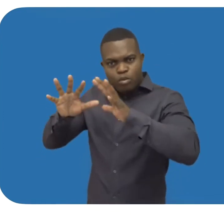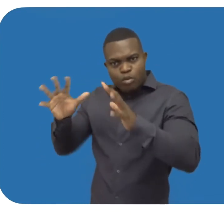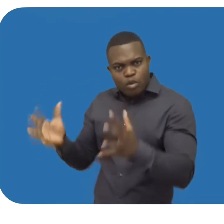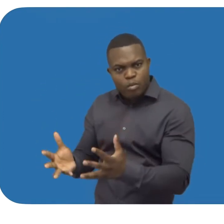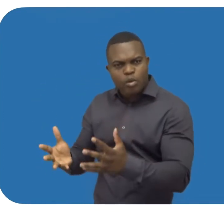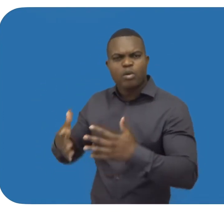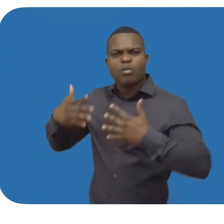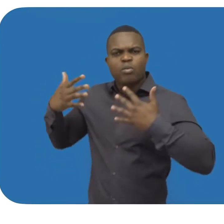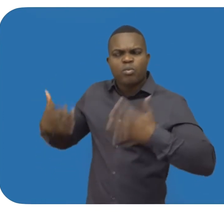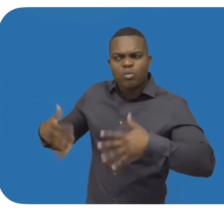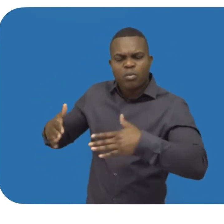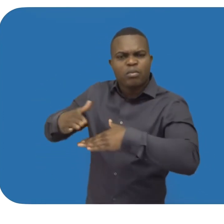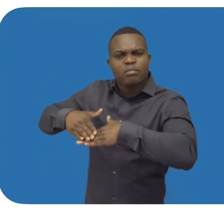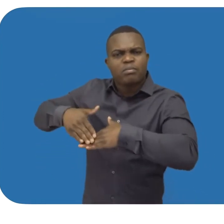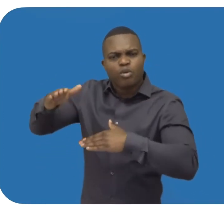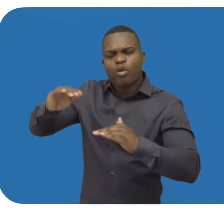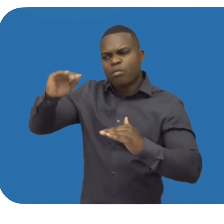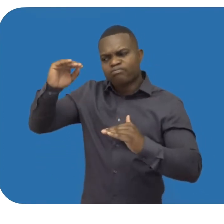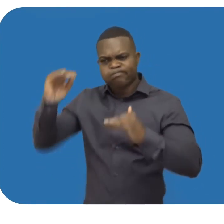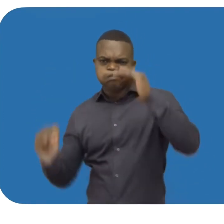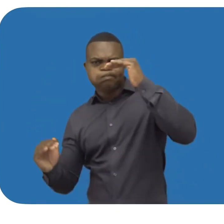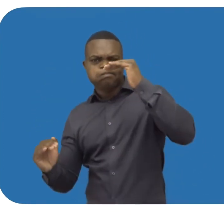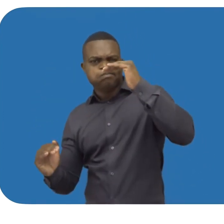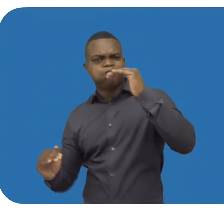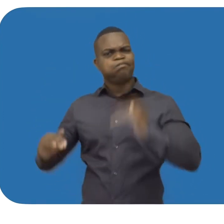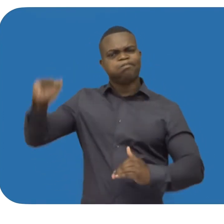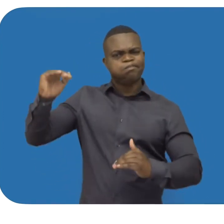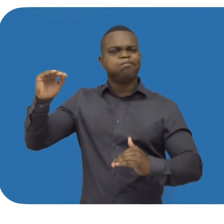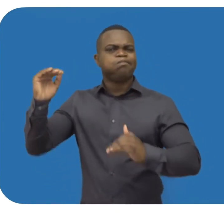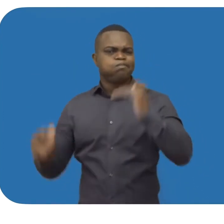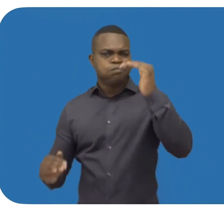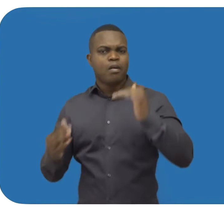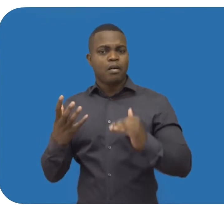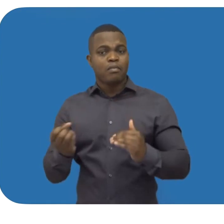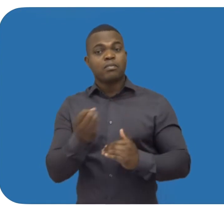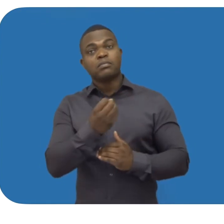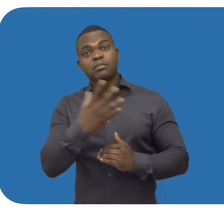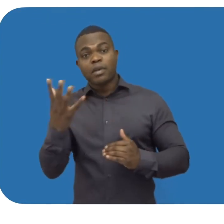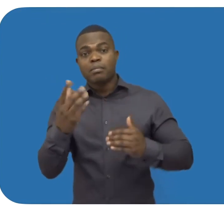Sticking with our original criteria would mean not covering many languages at all.